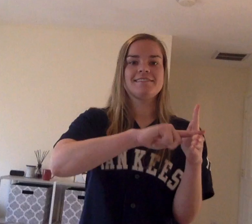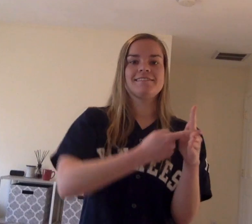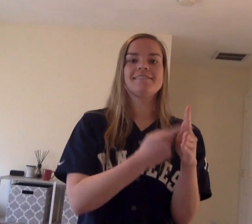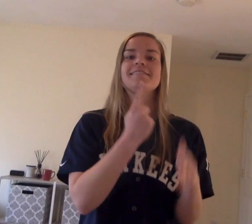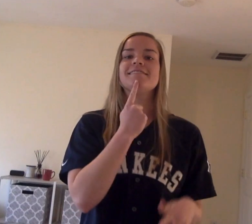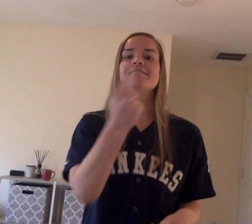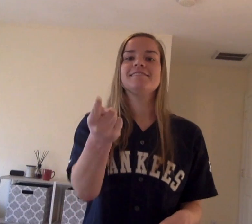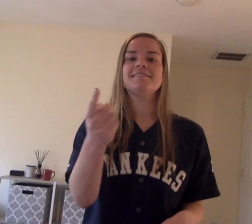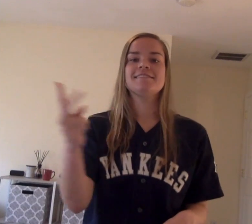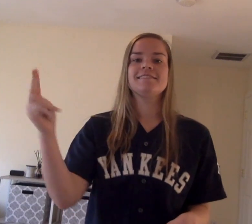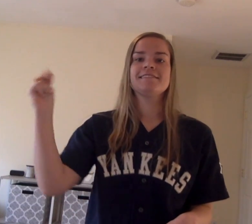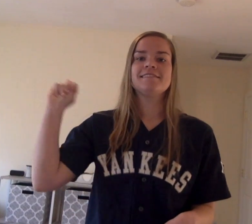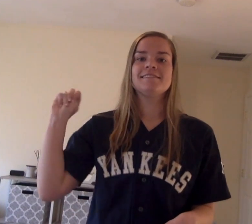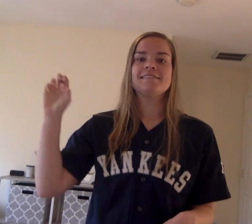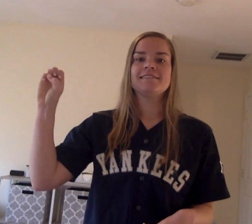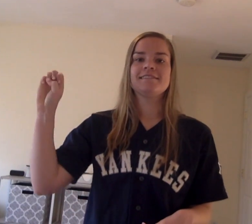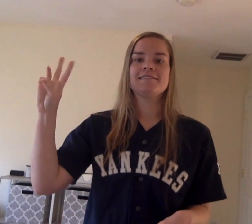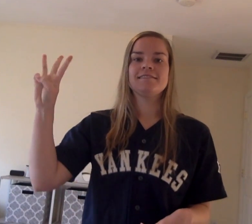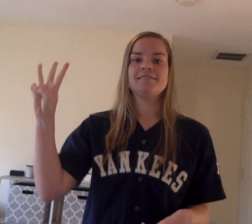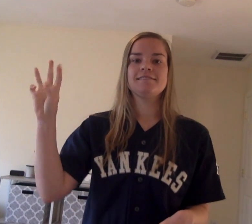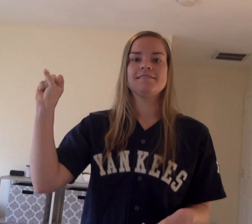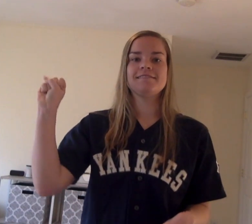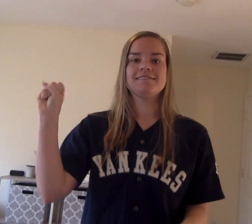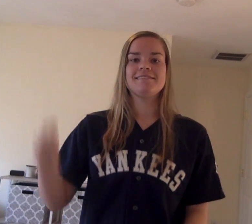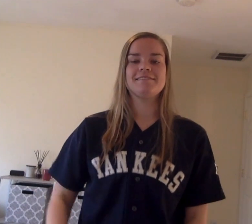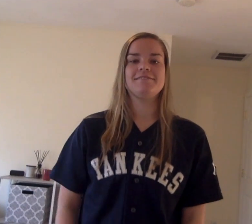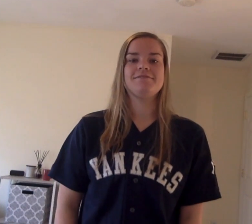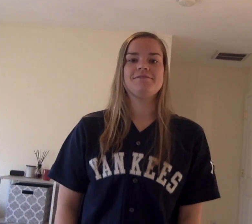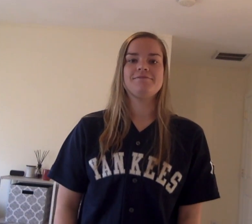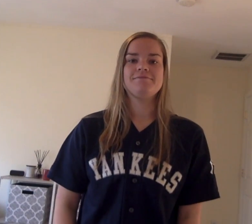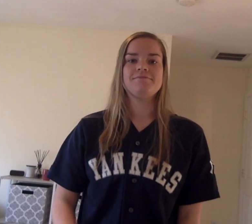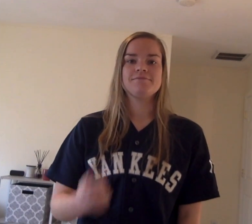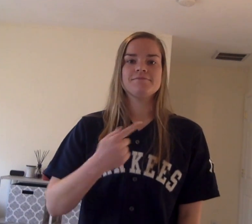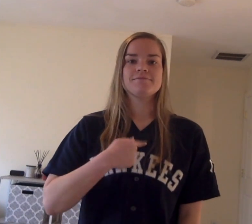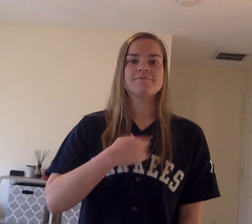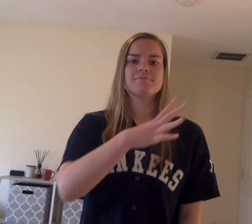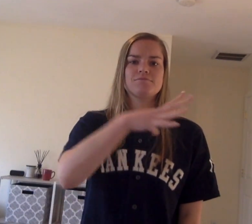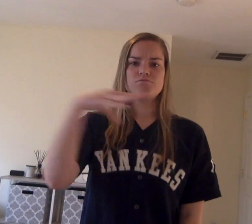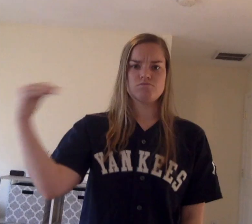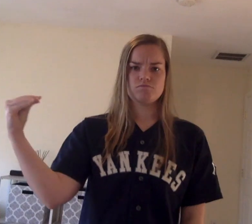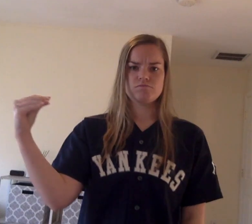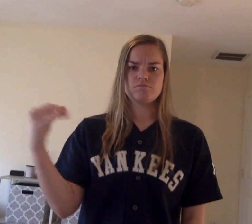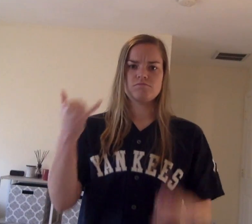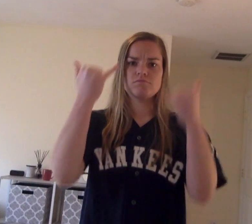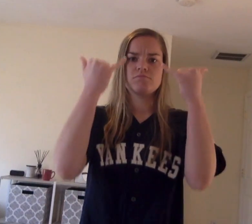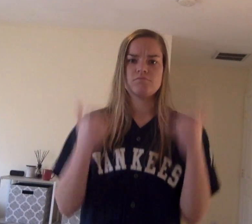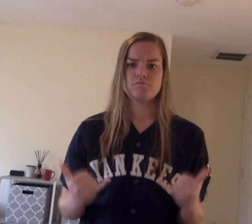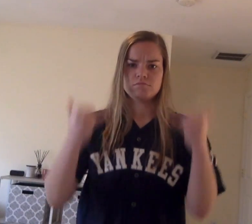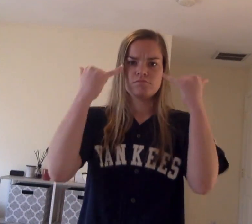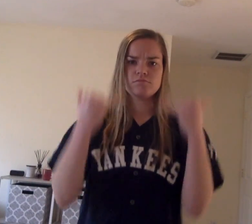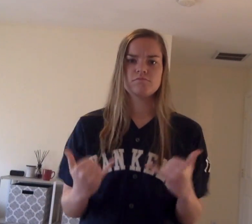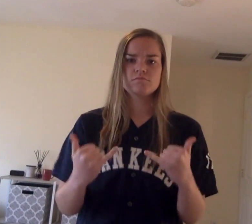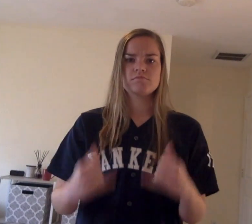Start spreadin' the news, I'm leavin' today